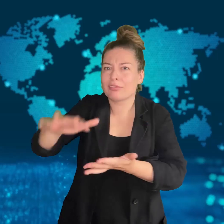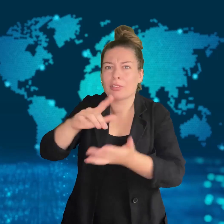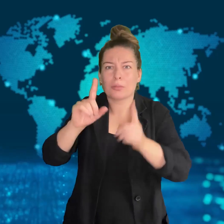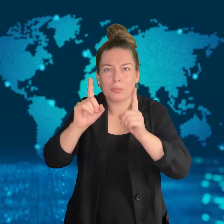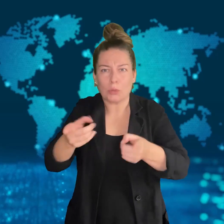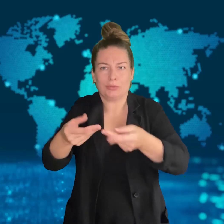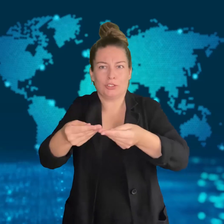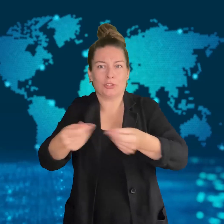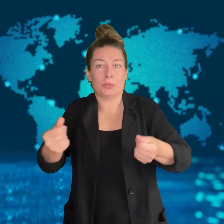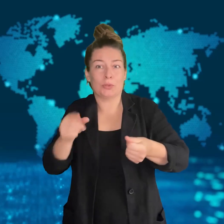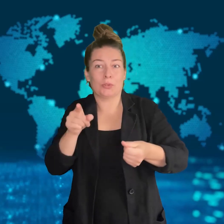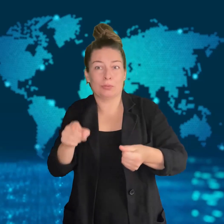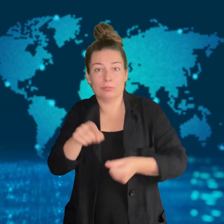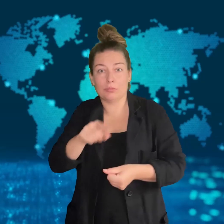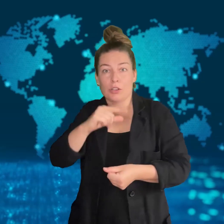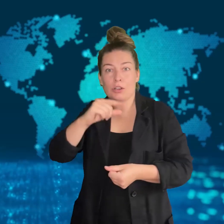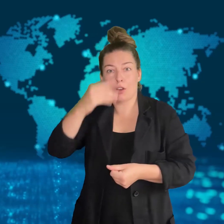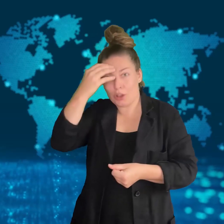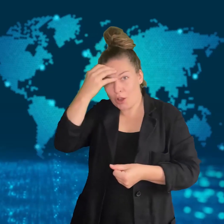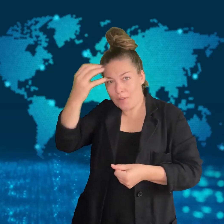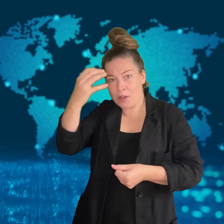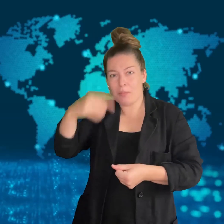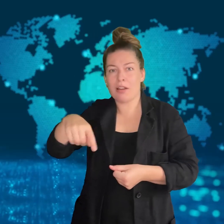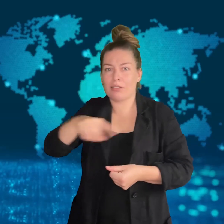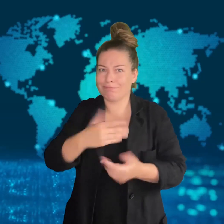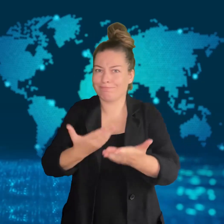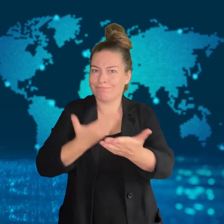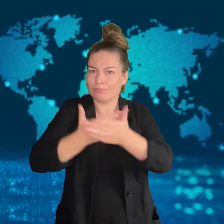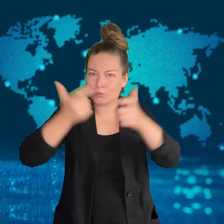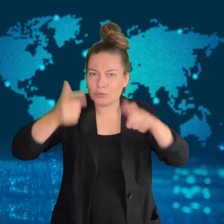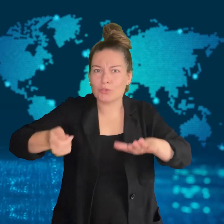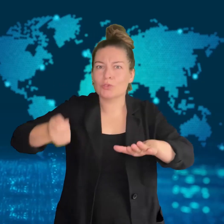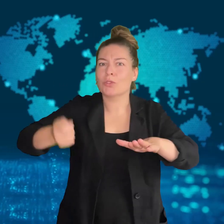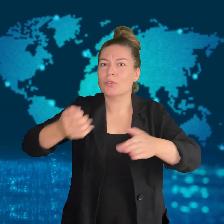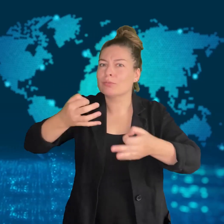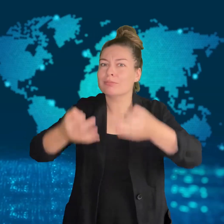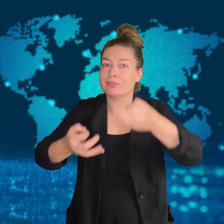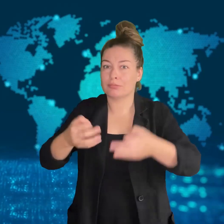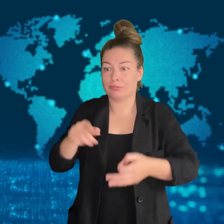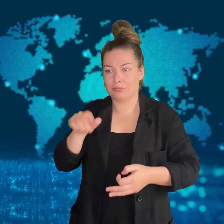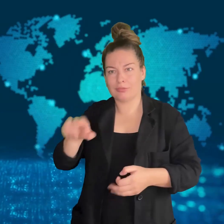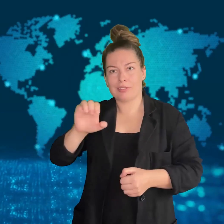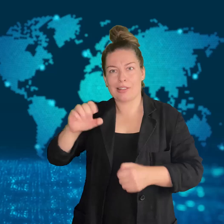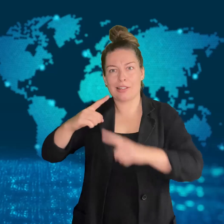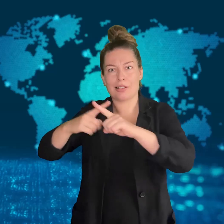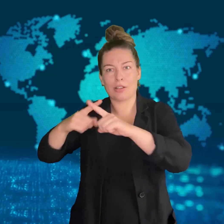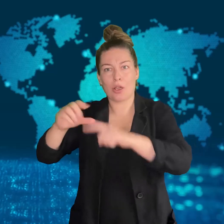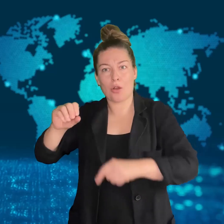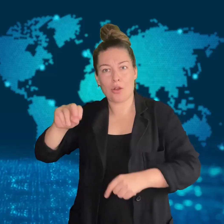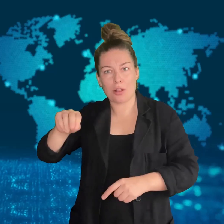The billion USD lawsuit alleges that the multinational oil